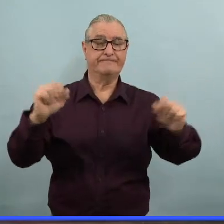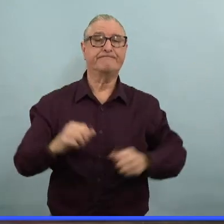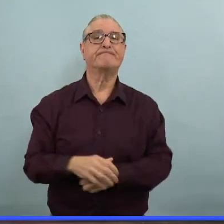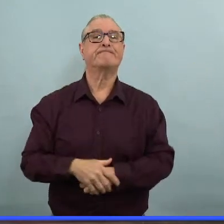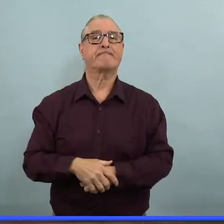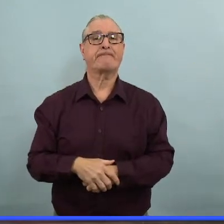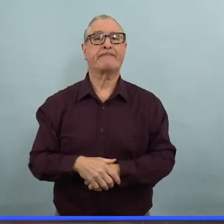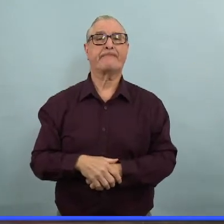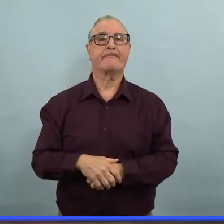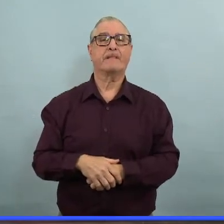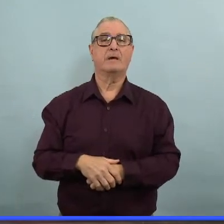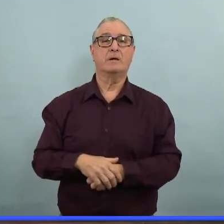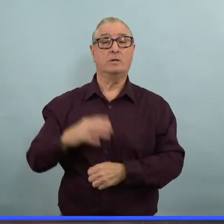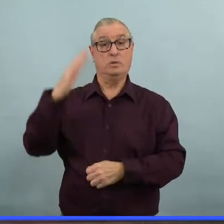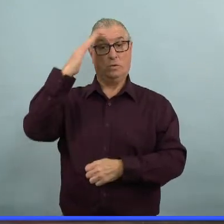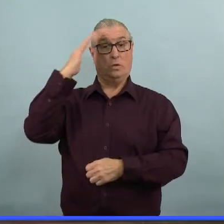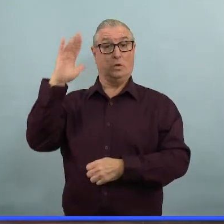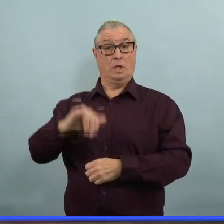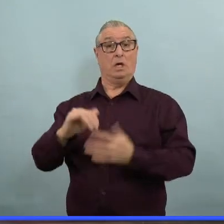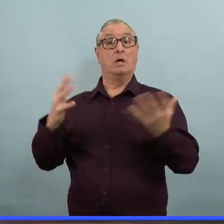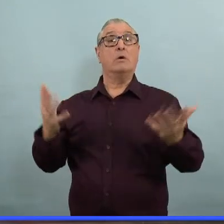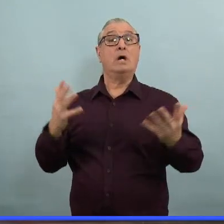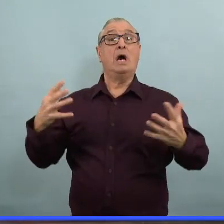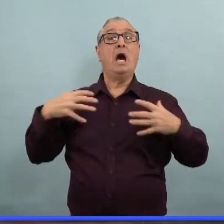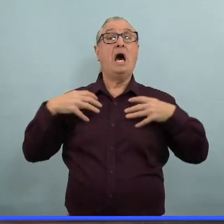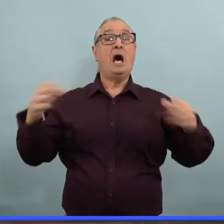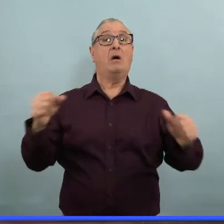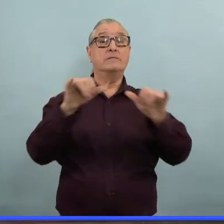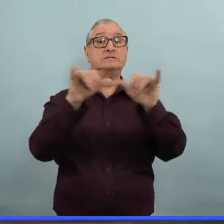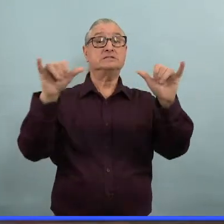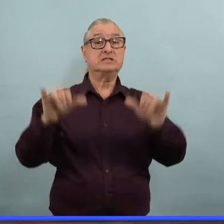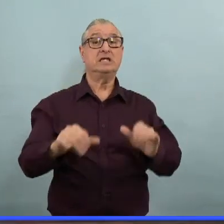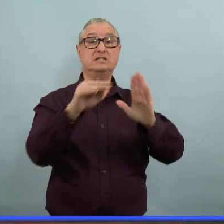easing some of these public health restrictions and so based on from what we're seeing and